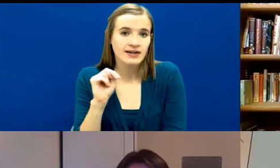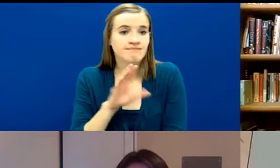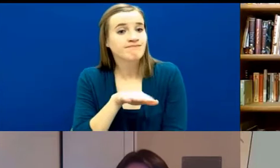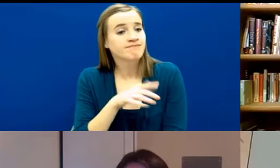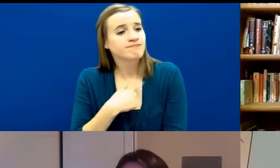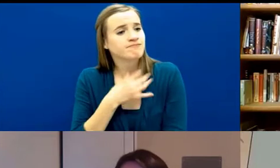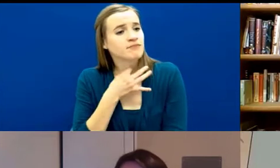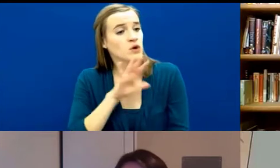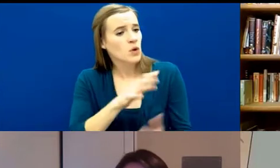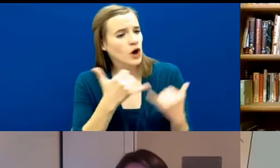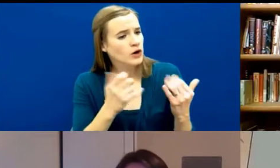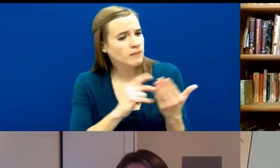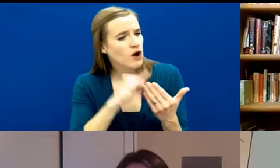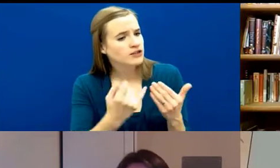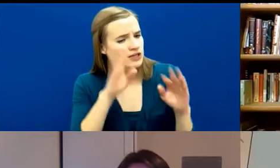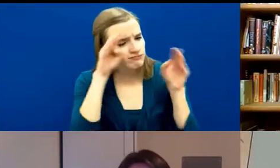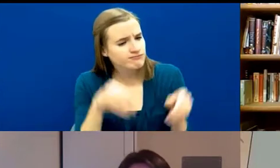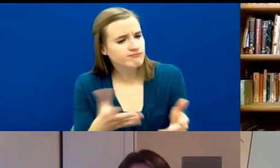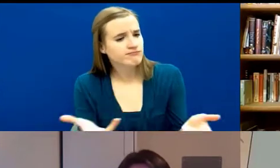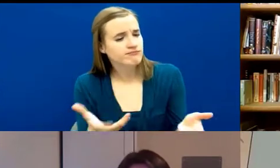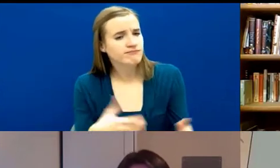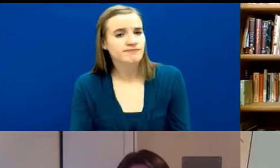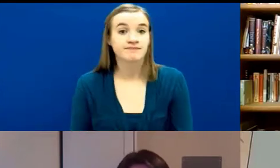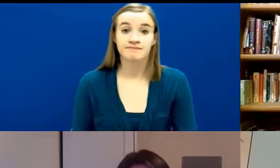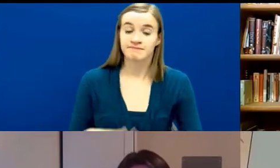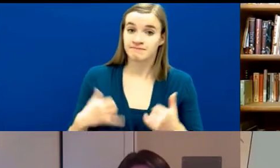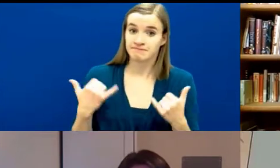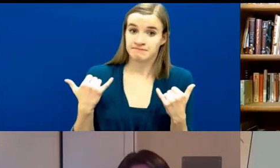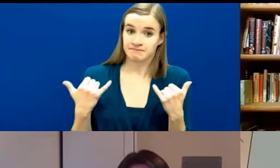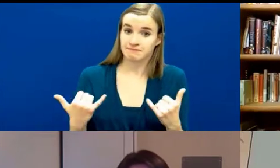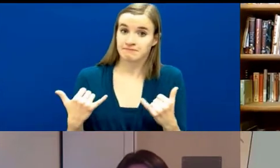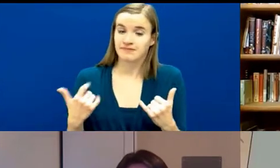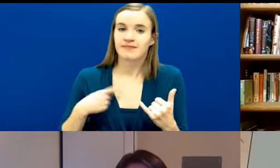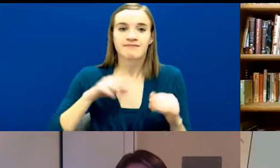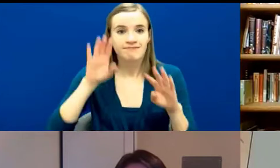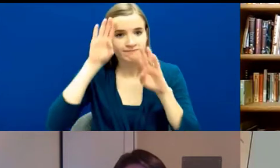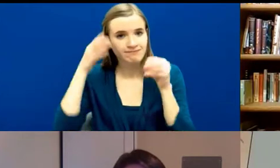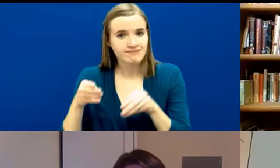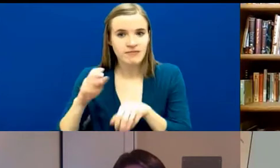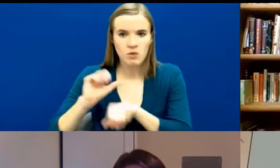Jennifer: Well, right now, um, I am, I'm working very closely with Gina to make